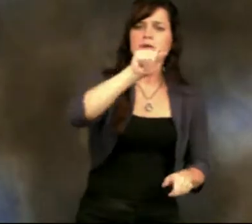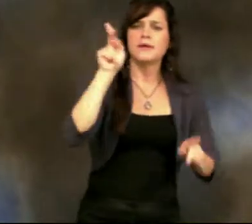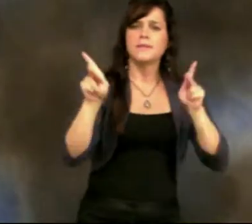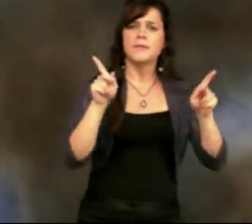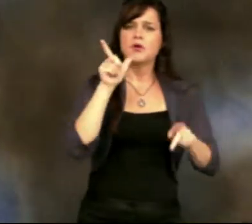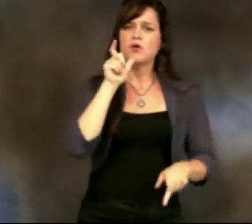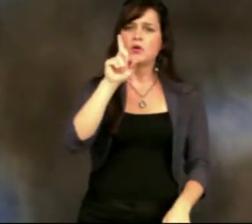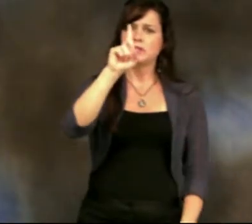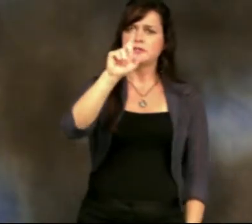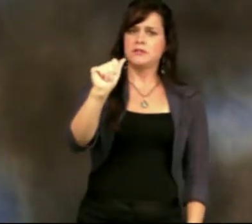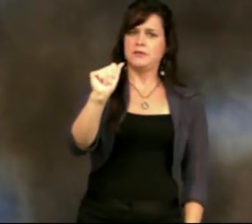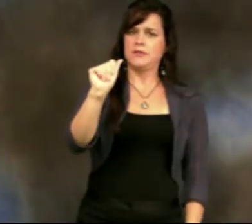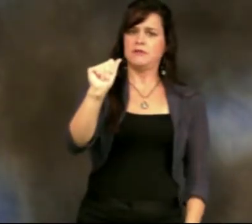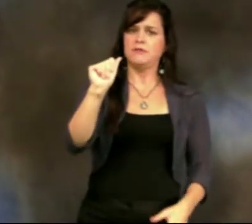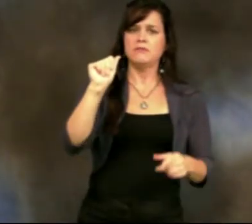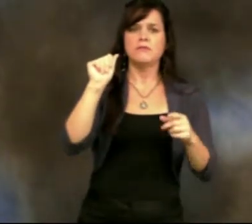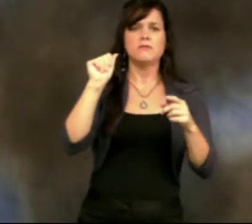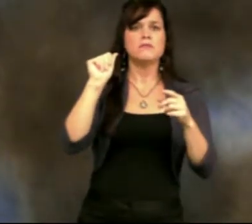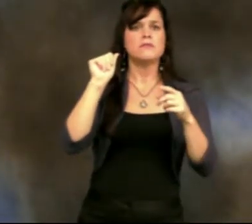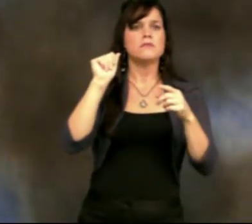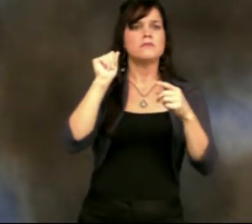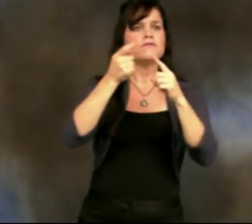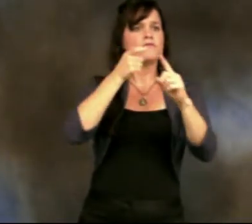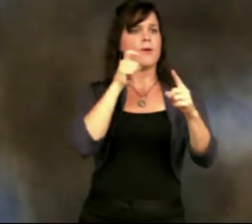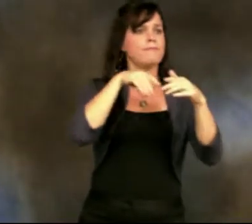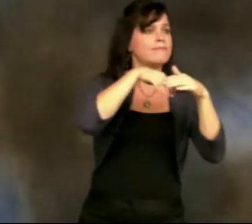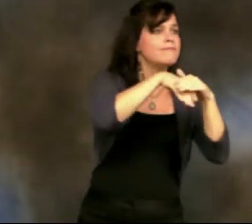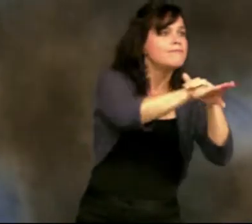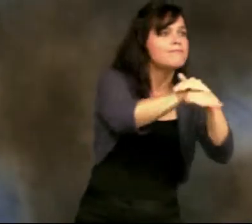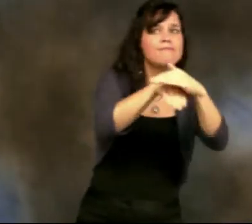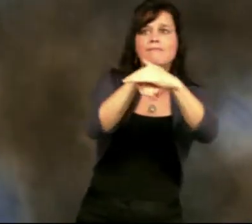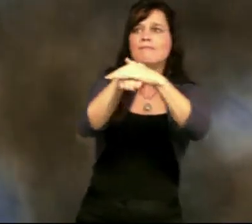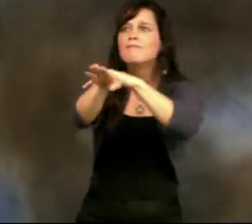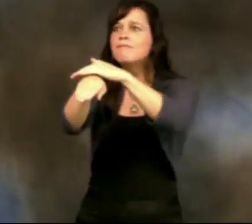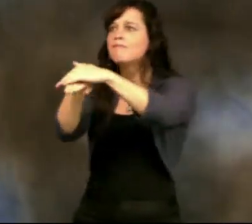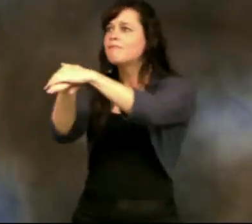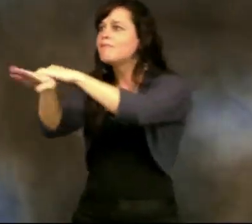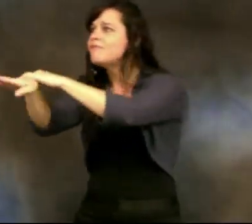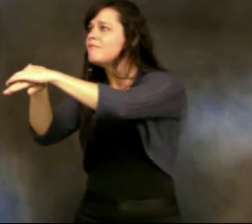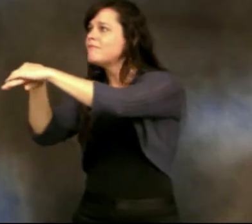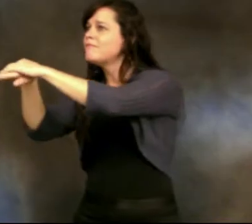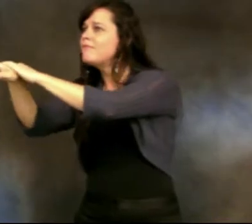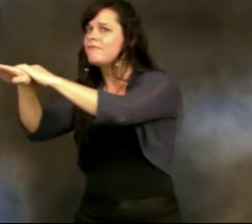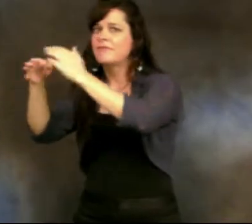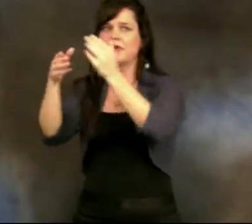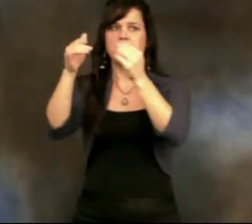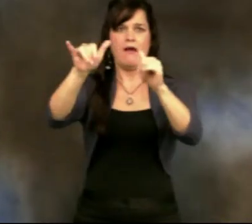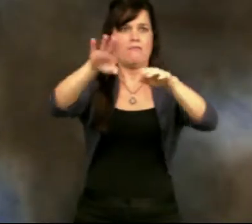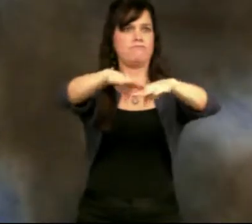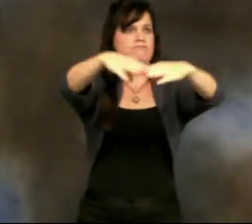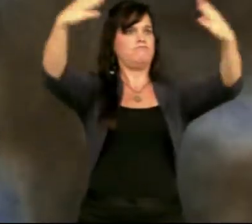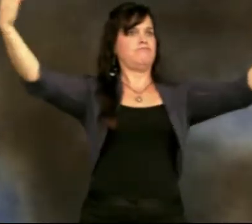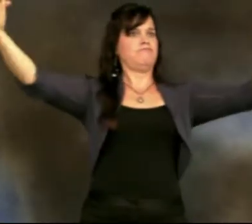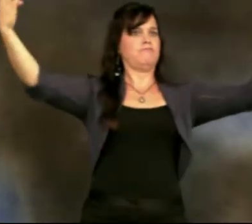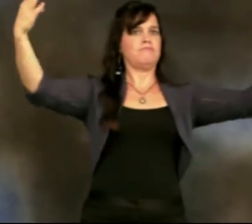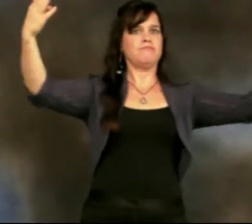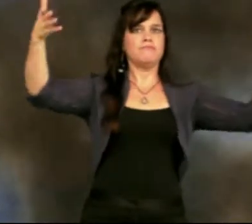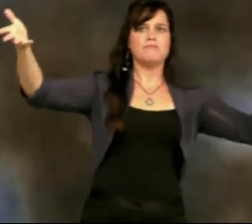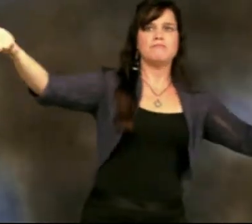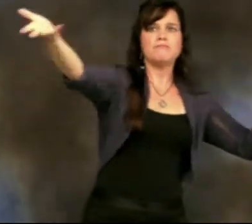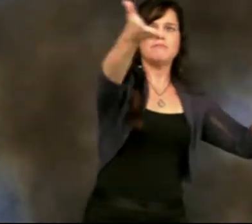any individual on the basis of their disability. Under this law, both hospitals and health